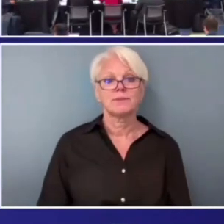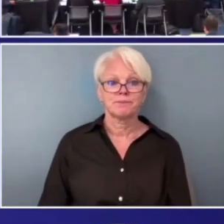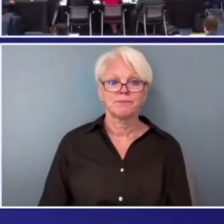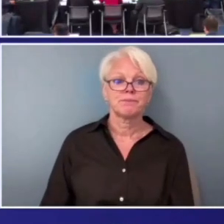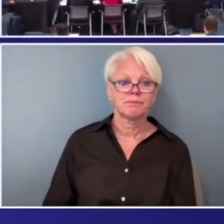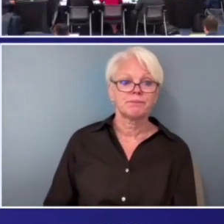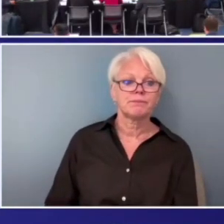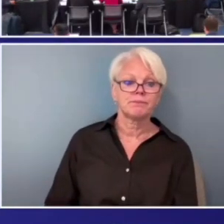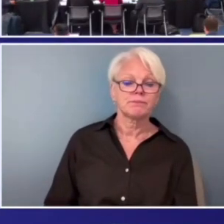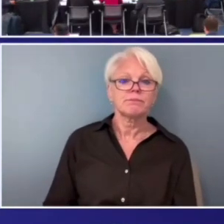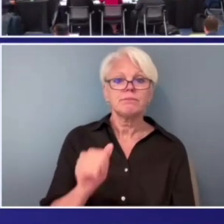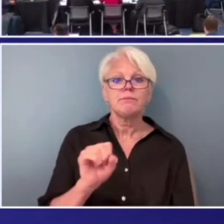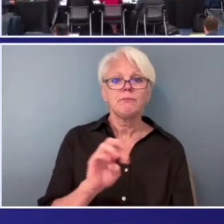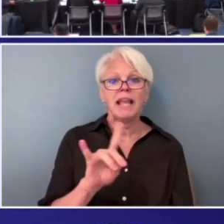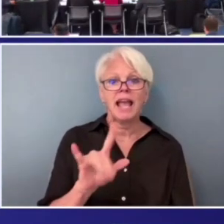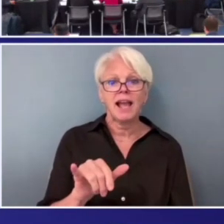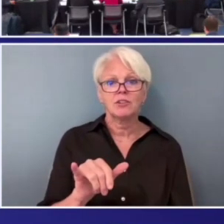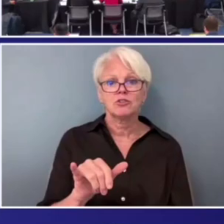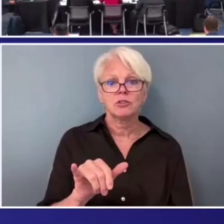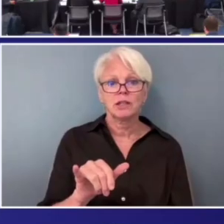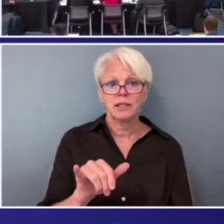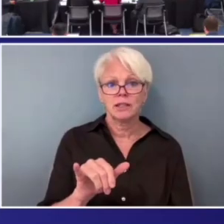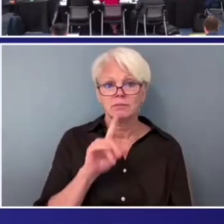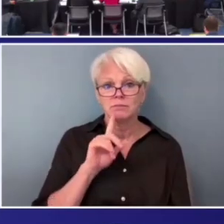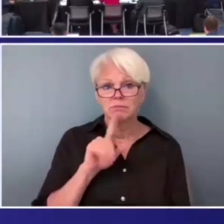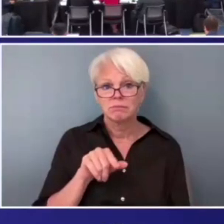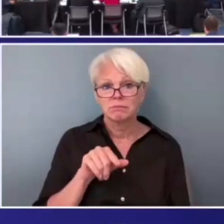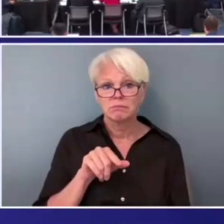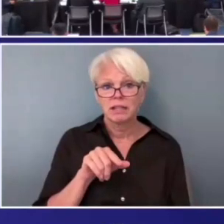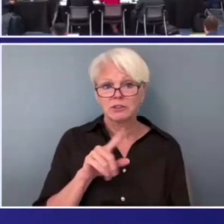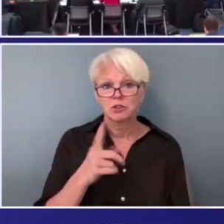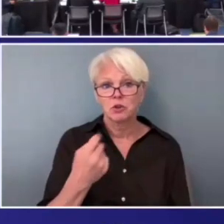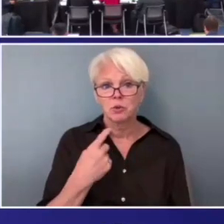Ashley, does that answer your question? I believe so, let me just digest that.